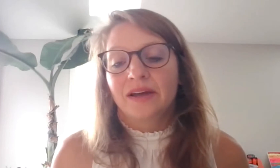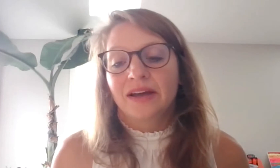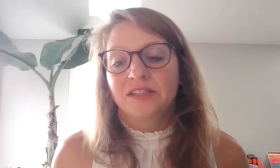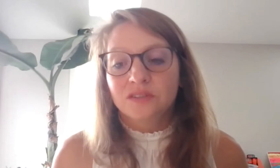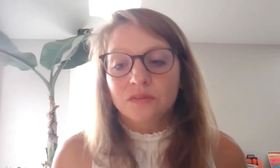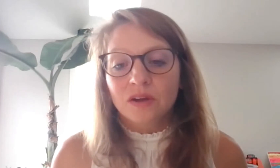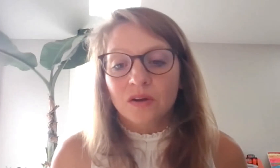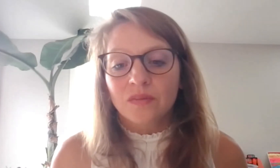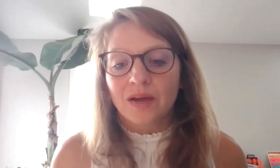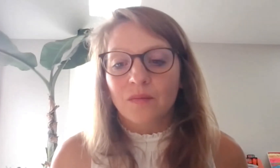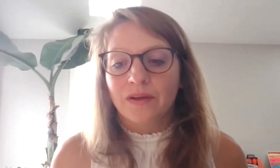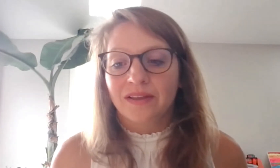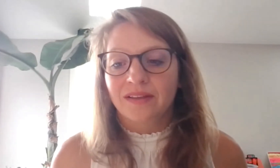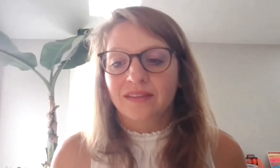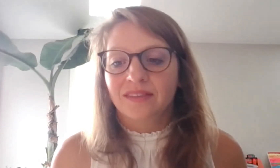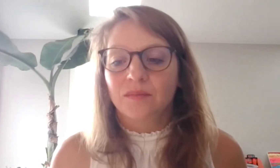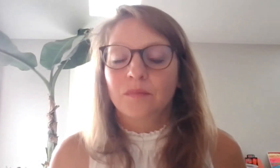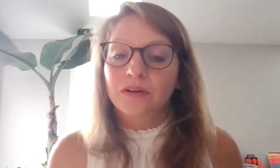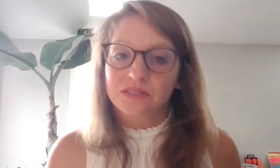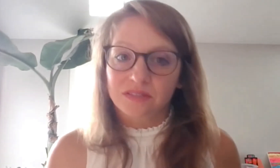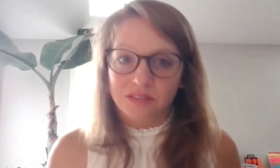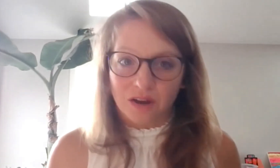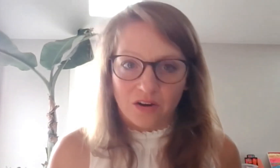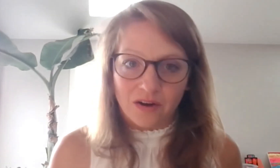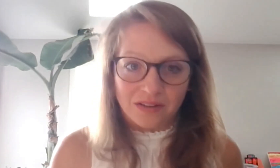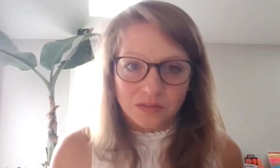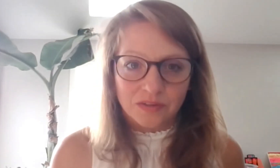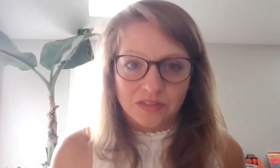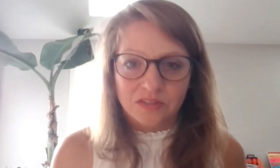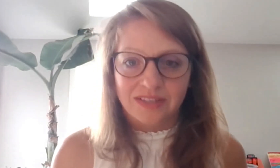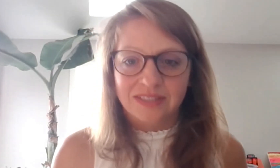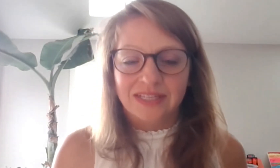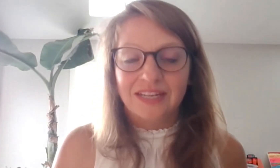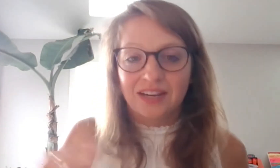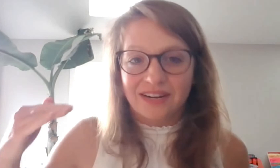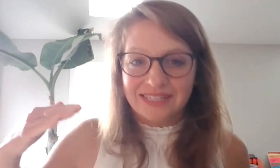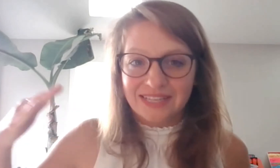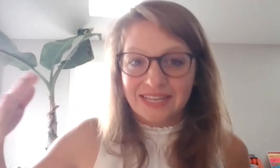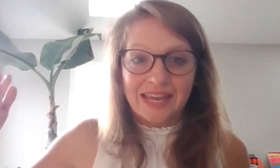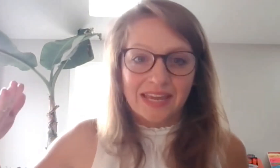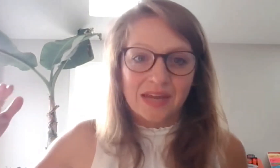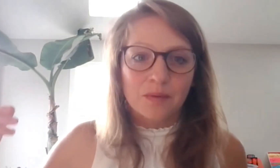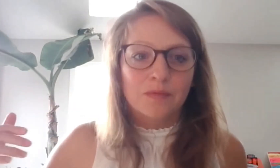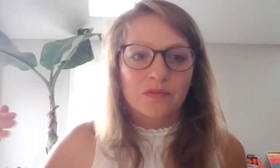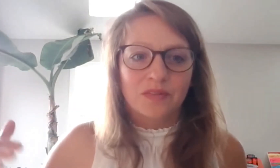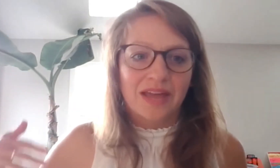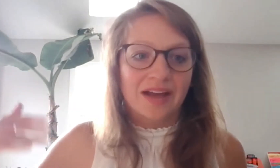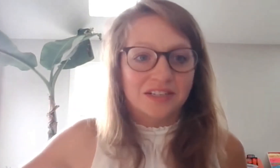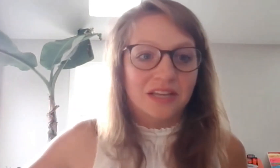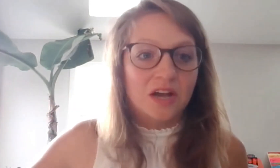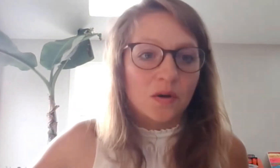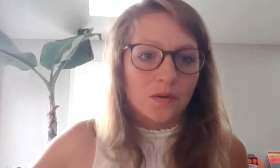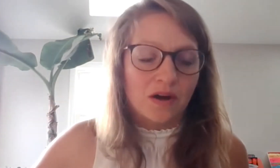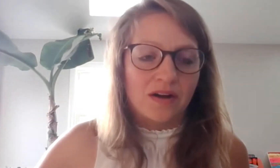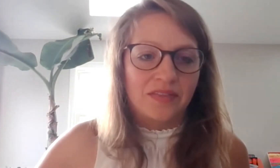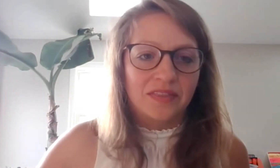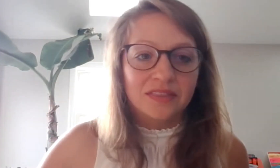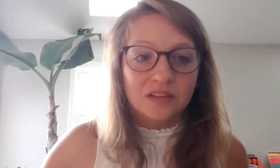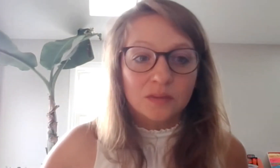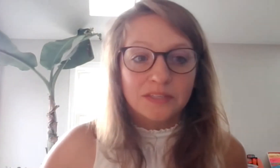I do know that when the books are crowdsource translated, there is a gatekeeper before they actually go on the global